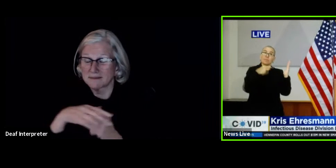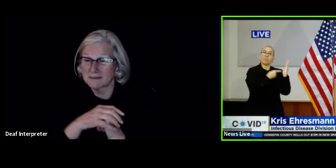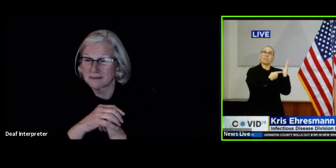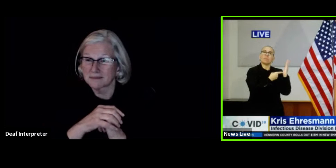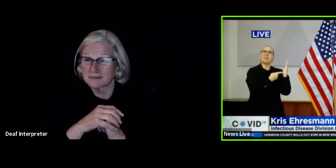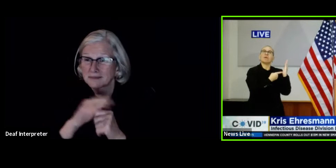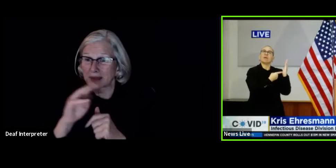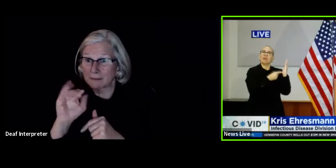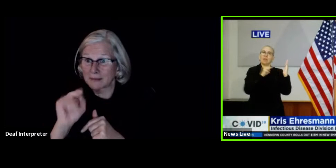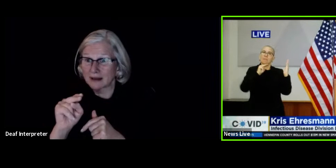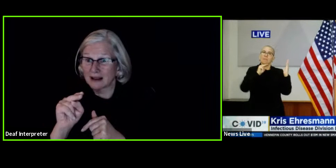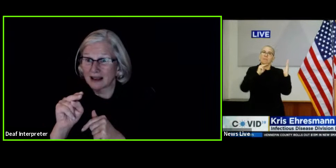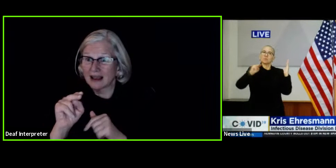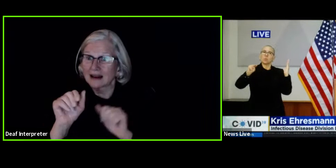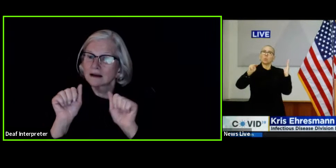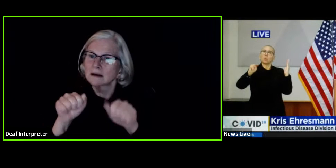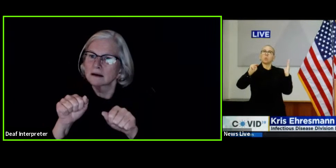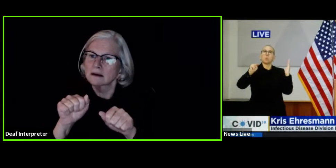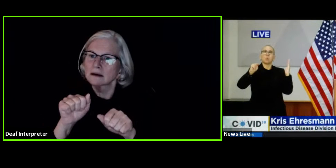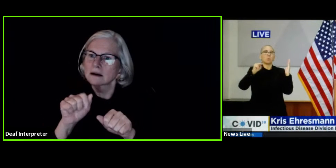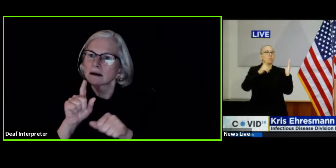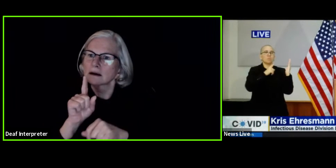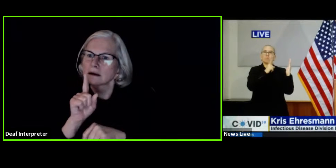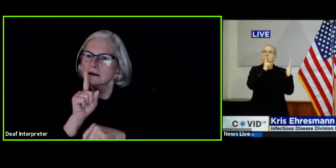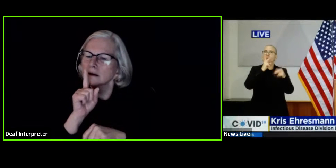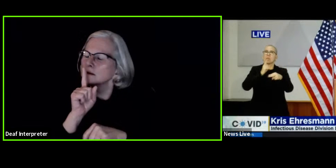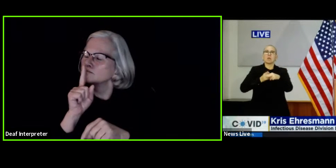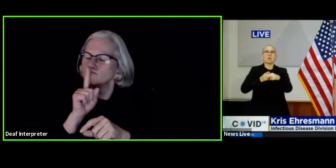ANONYMOUSLY INFORM PEOPLE THEY DON'T KNOW, BUT MAY HAVE BEEN IN